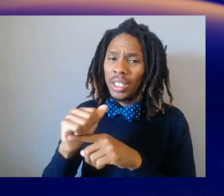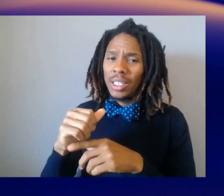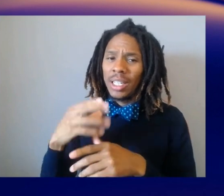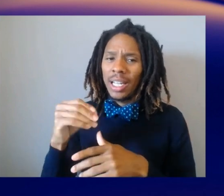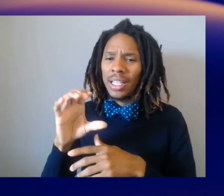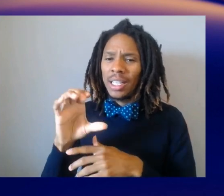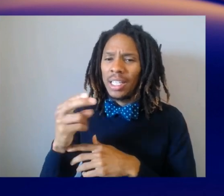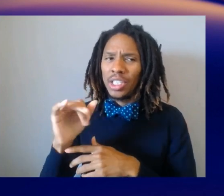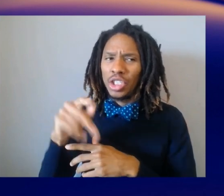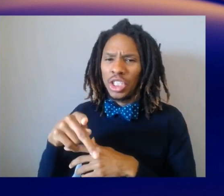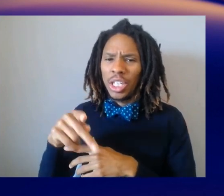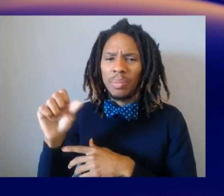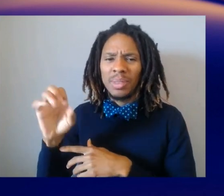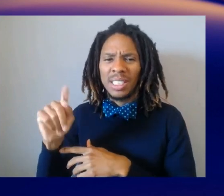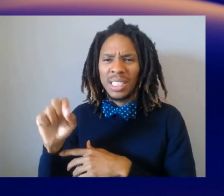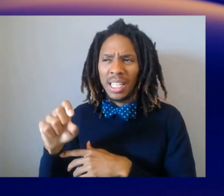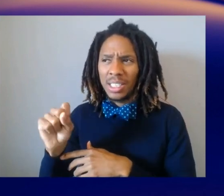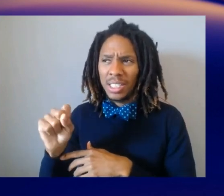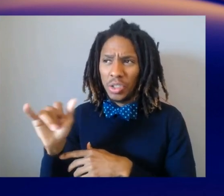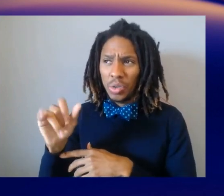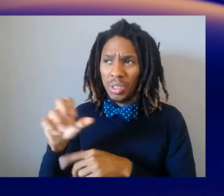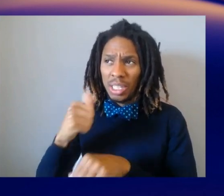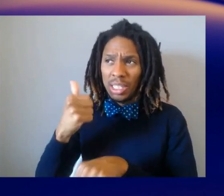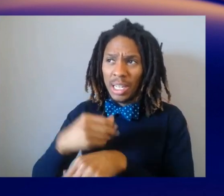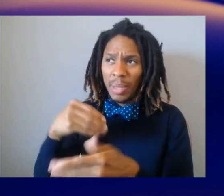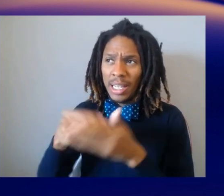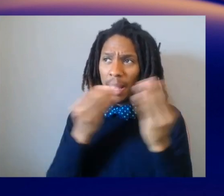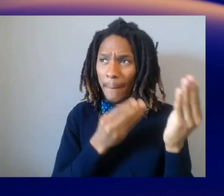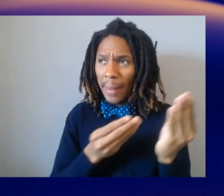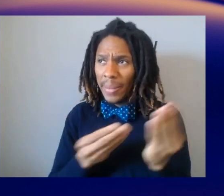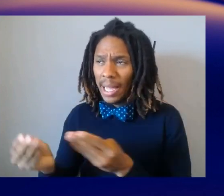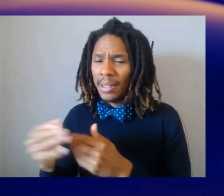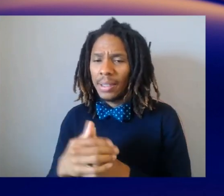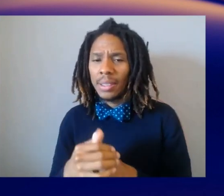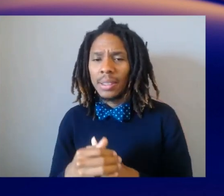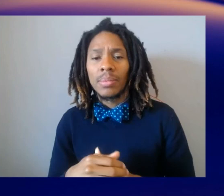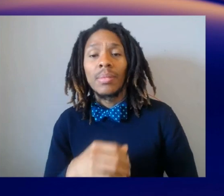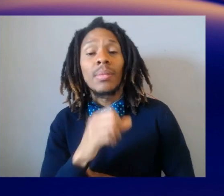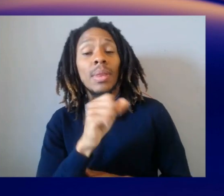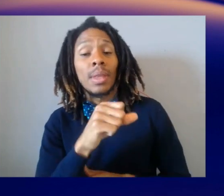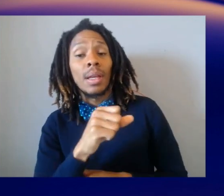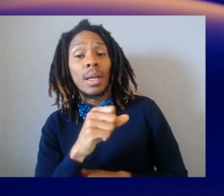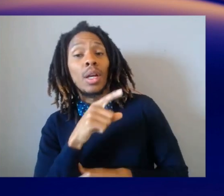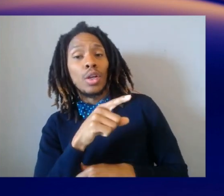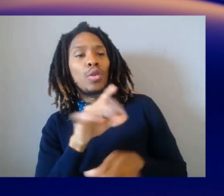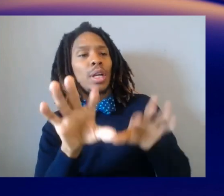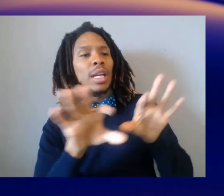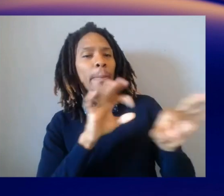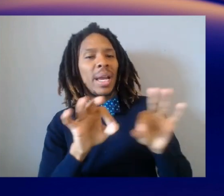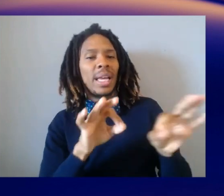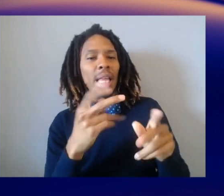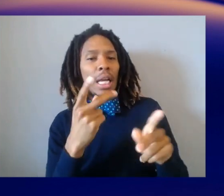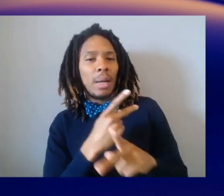Is that something you can set up in the pipeline? This yeah, essentially. 'Cause you're picking the compute. Okay. Here. Yeah.